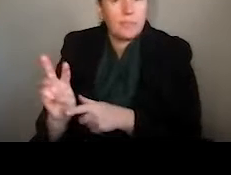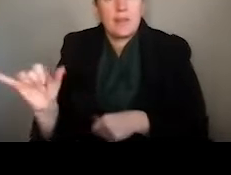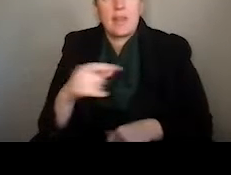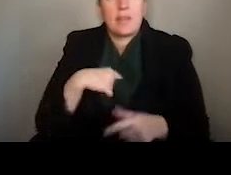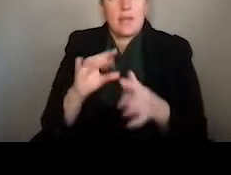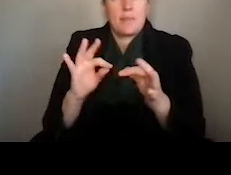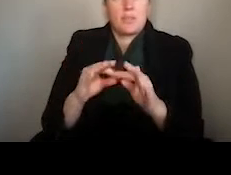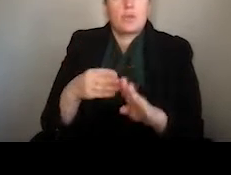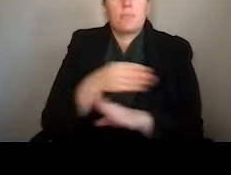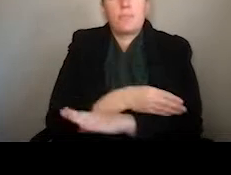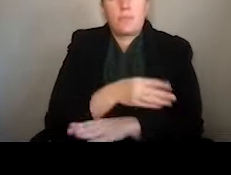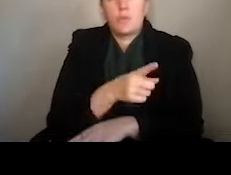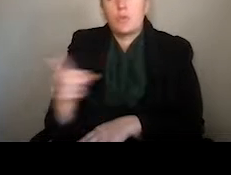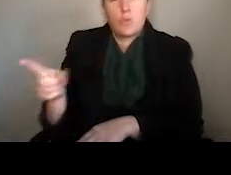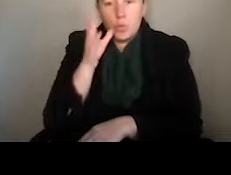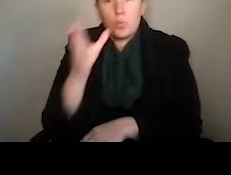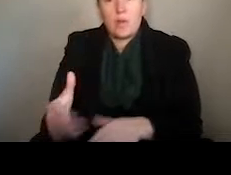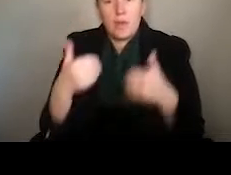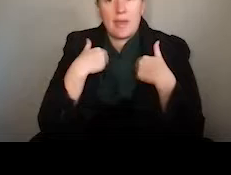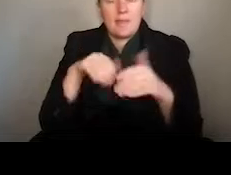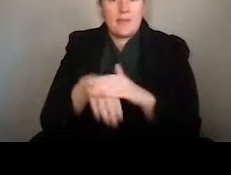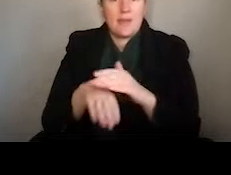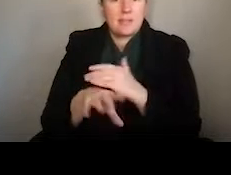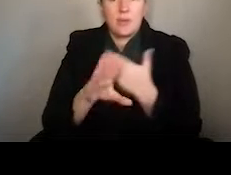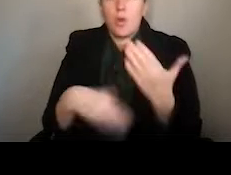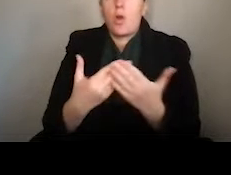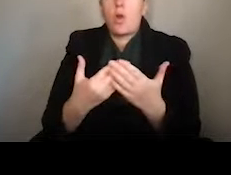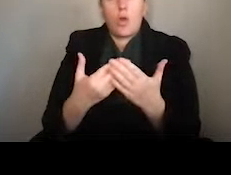you will have access to these slides.